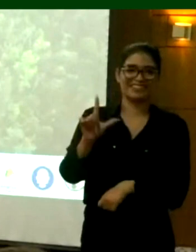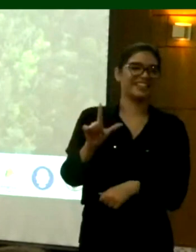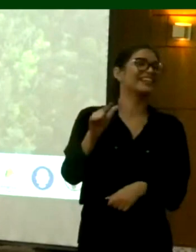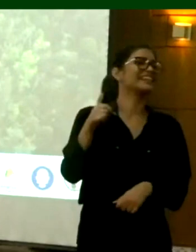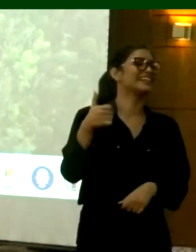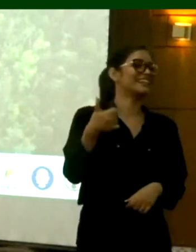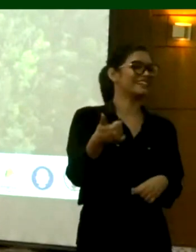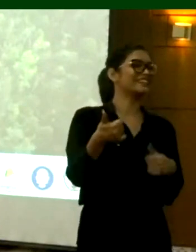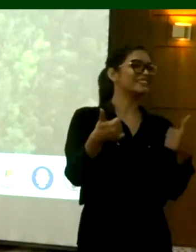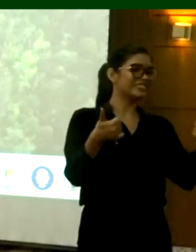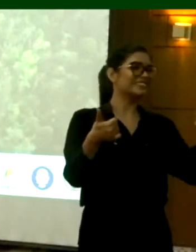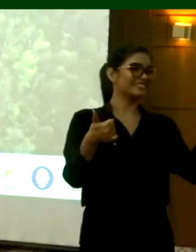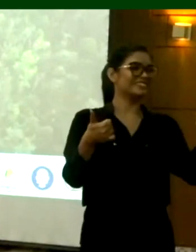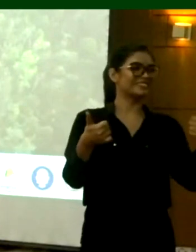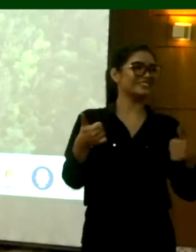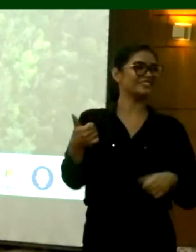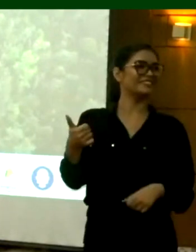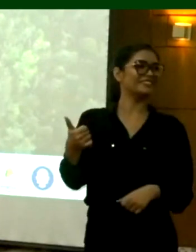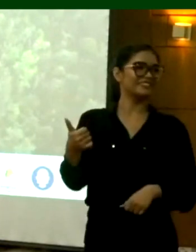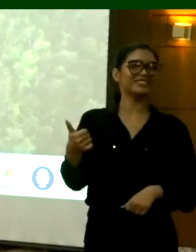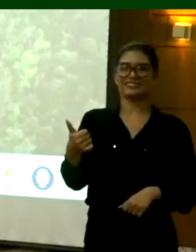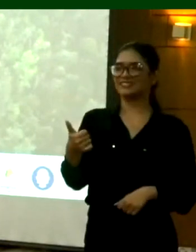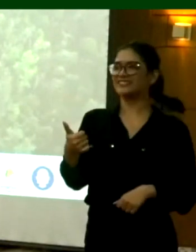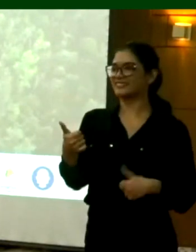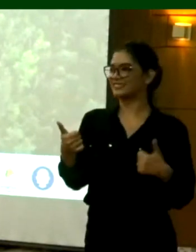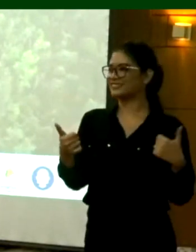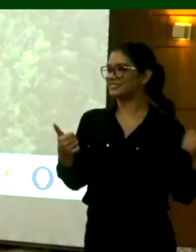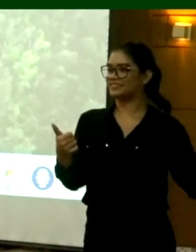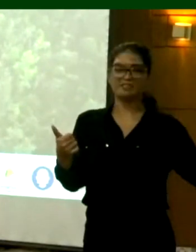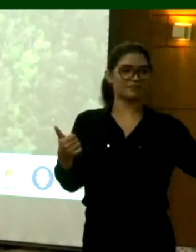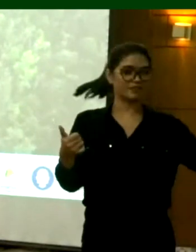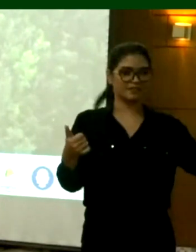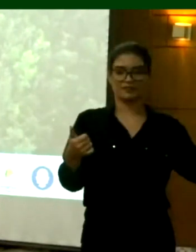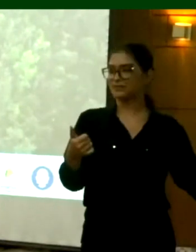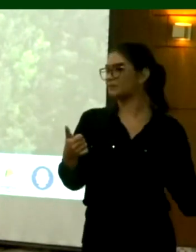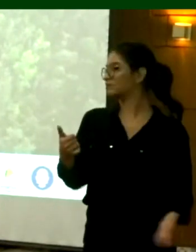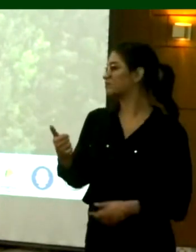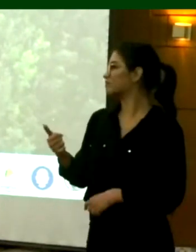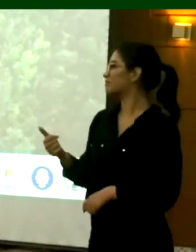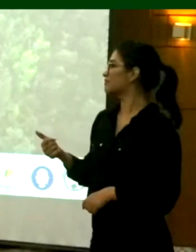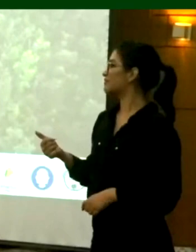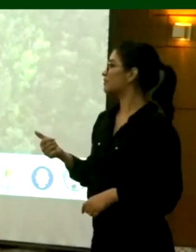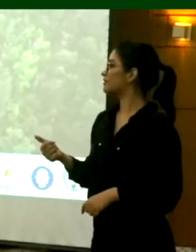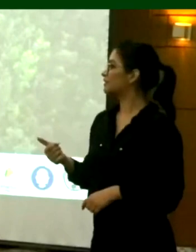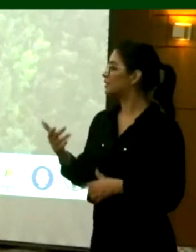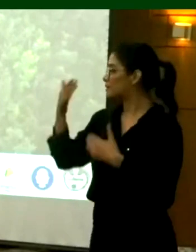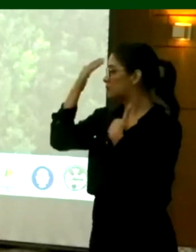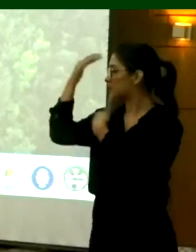guys good morning good morning everyone greet my colleagues here, the speakers, thank you for being supportive,